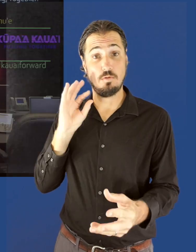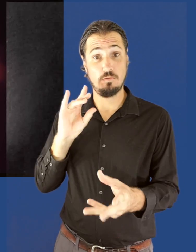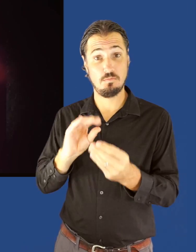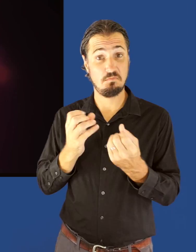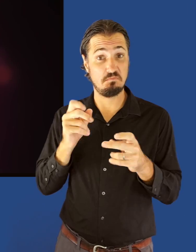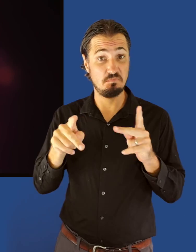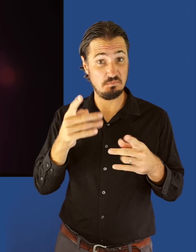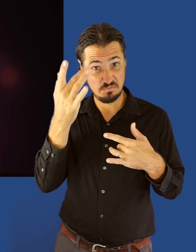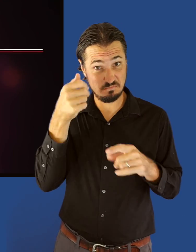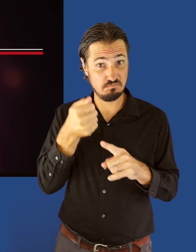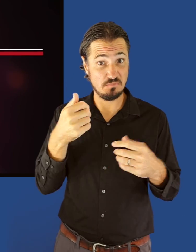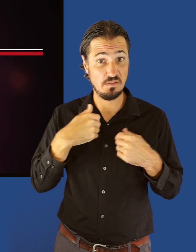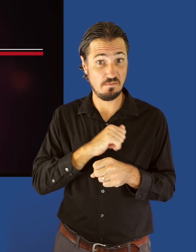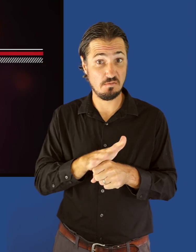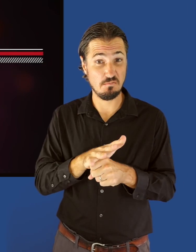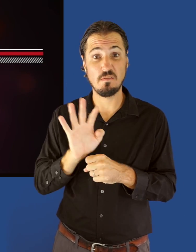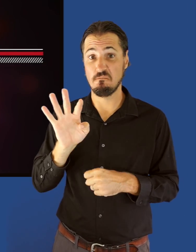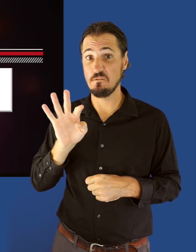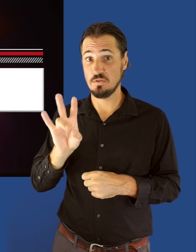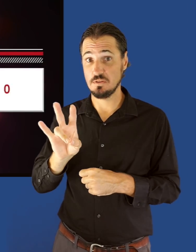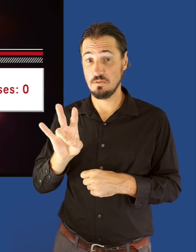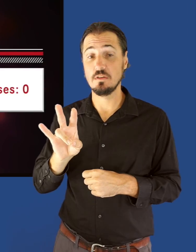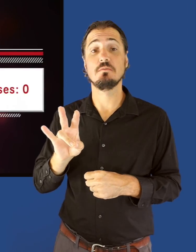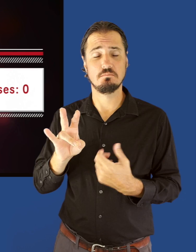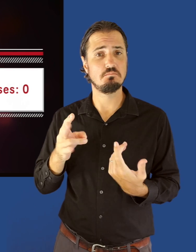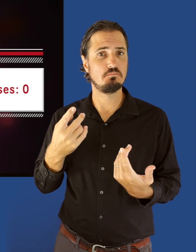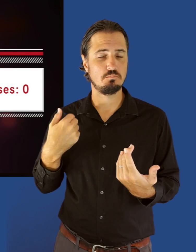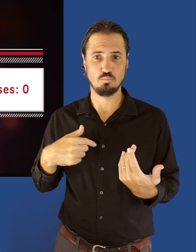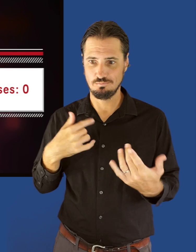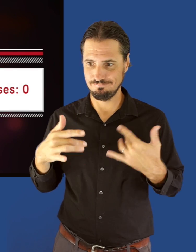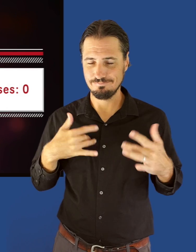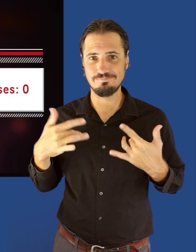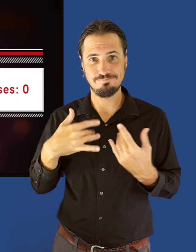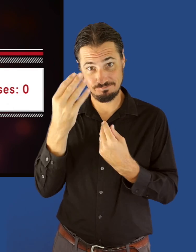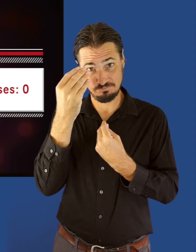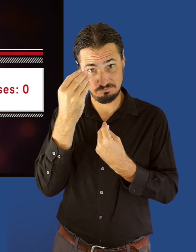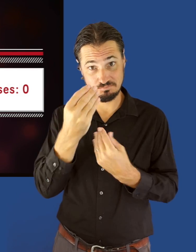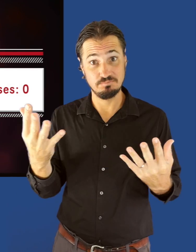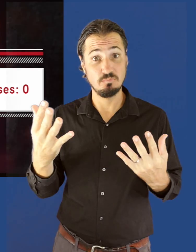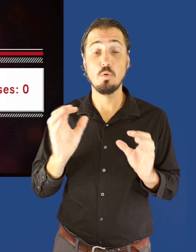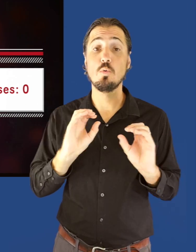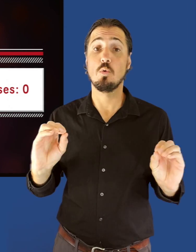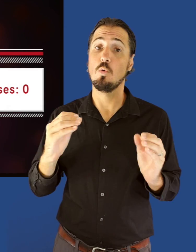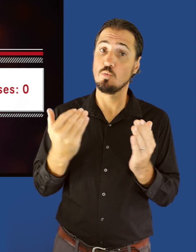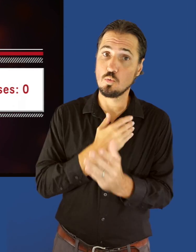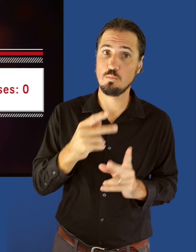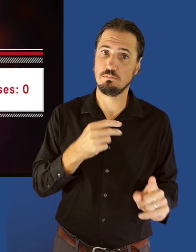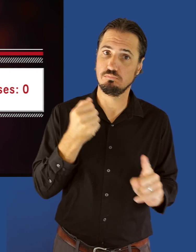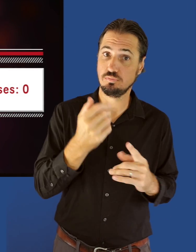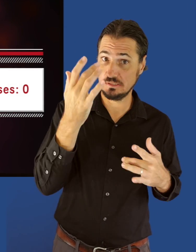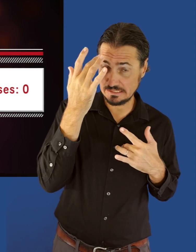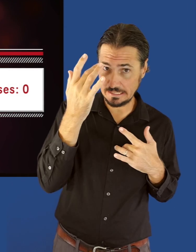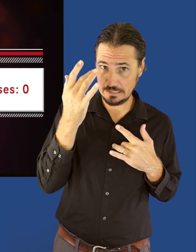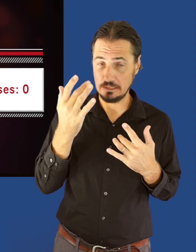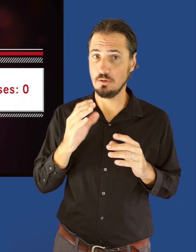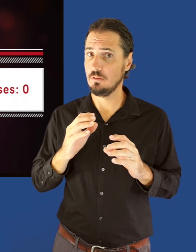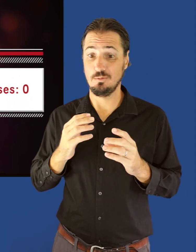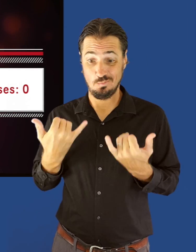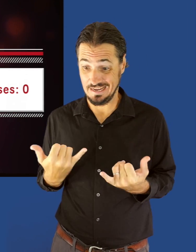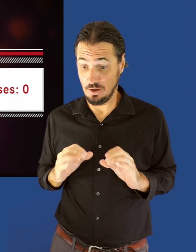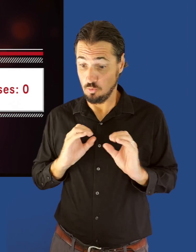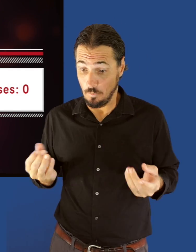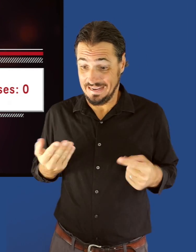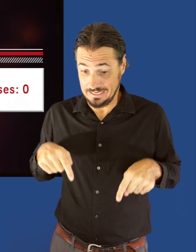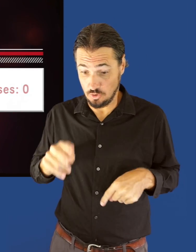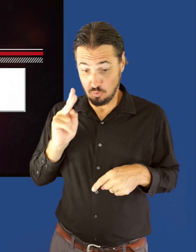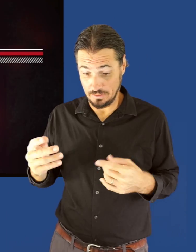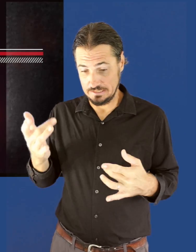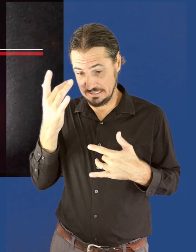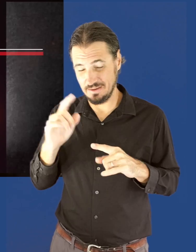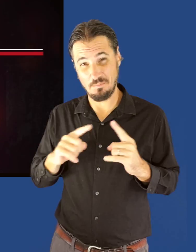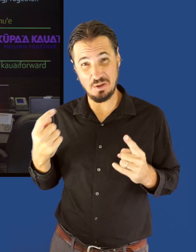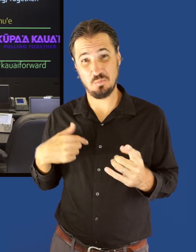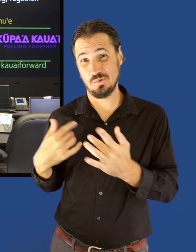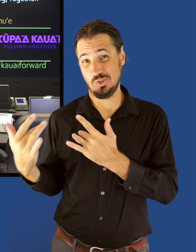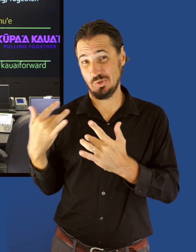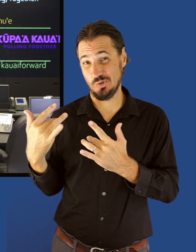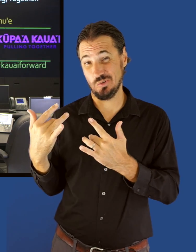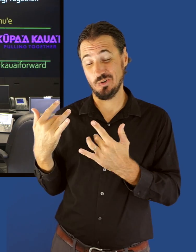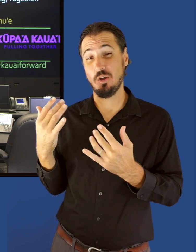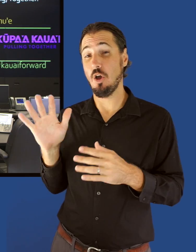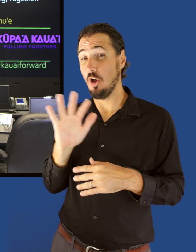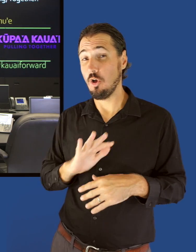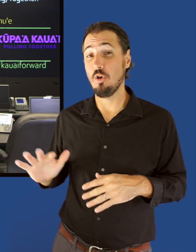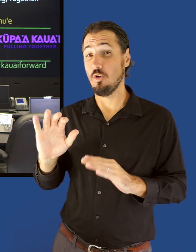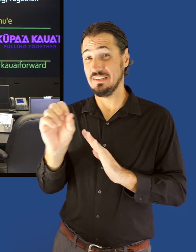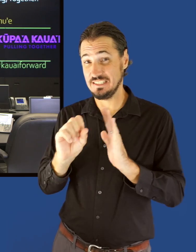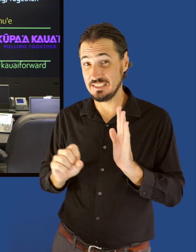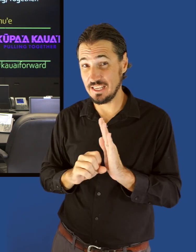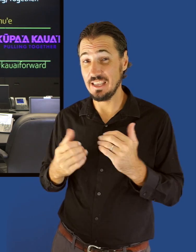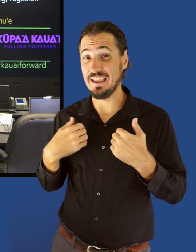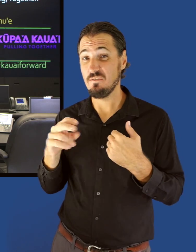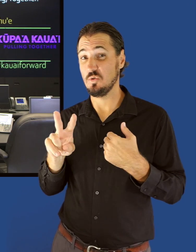Our cumulative number of cases remains at 47. While we are pleased to report that we have NO new cases, and NO active cases here on Kaua‘i, we are very concerned that there are 201 cases